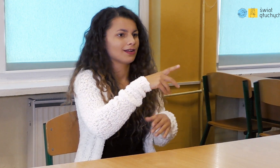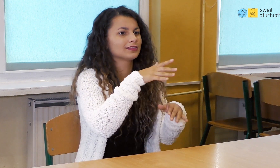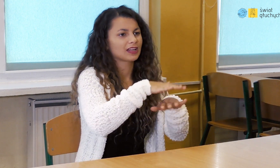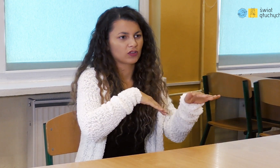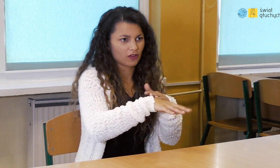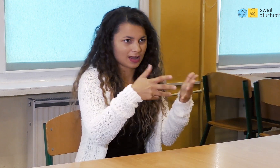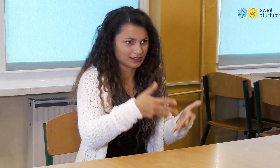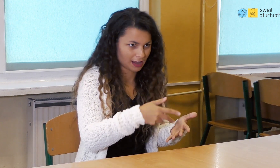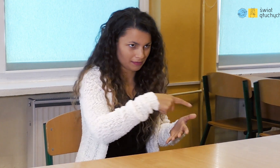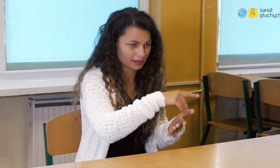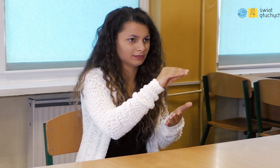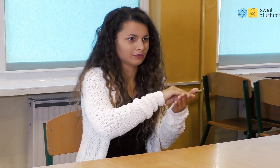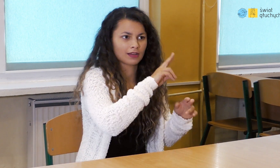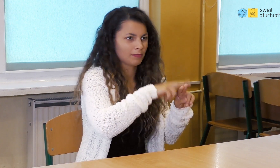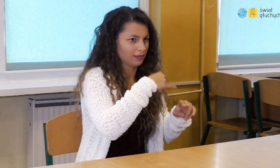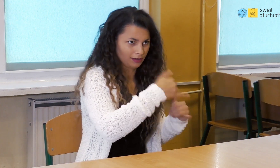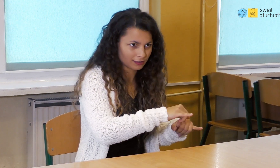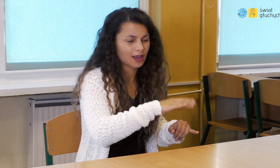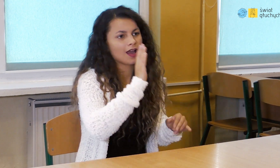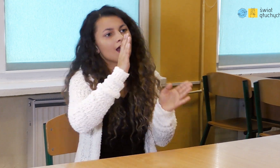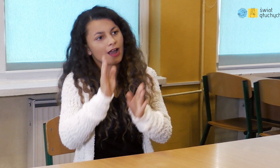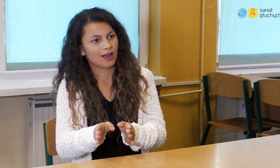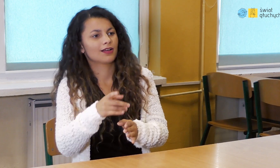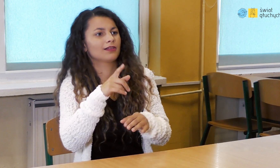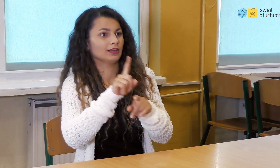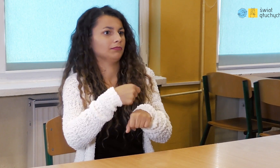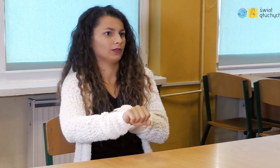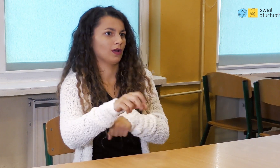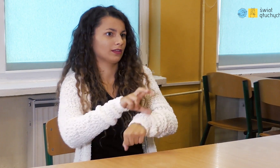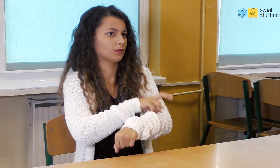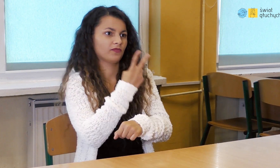vocational and the graduation exam.